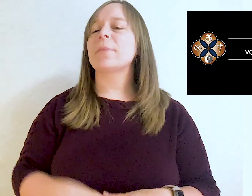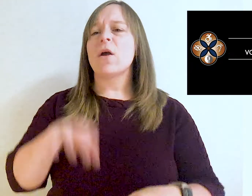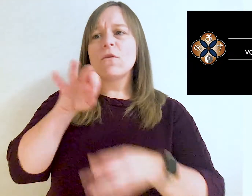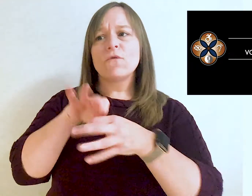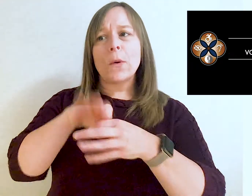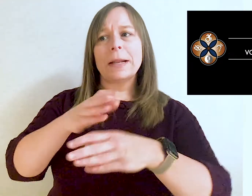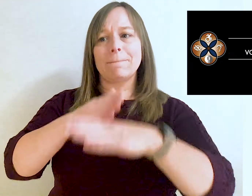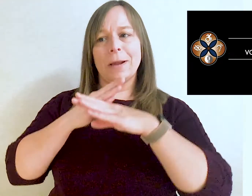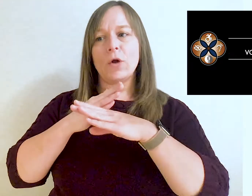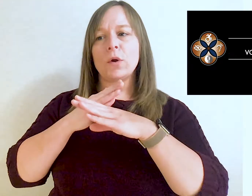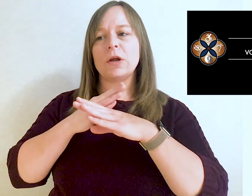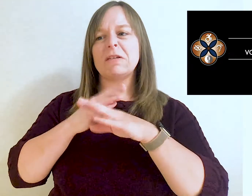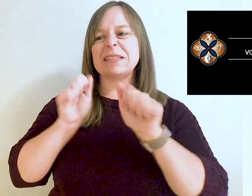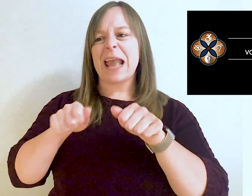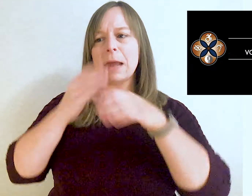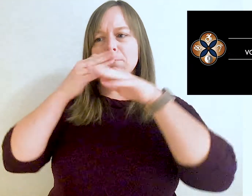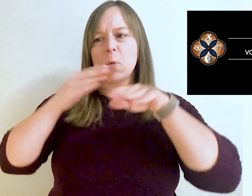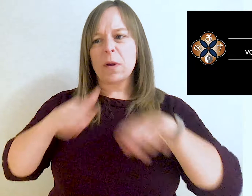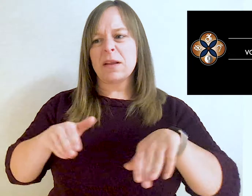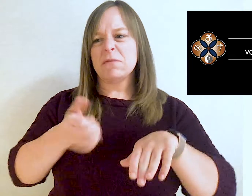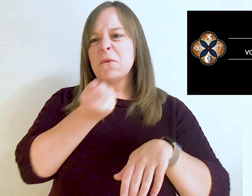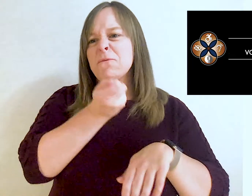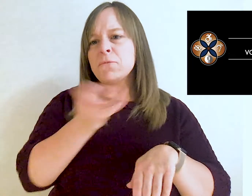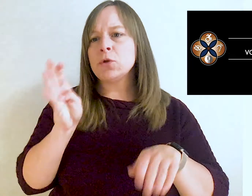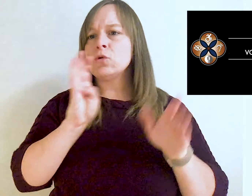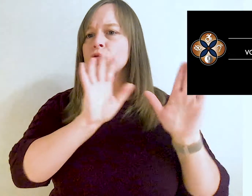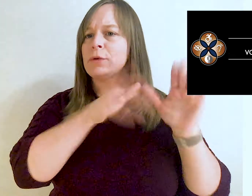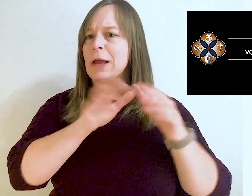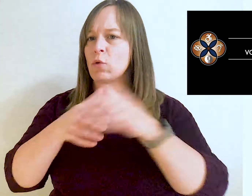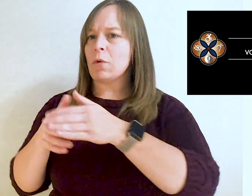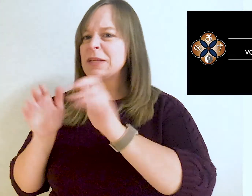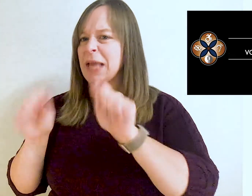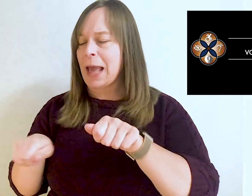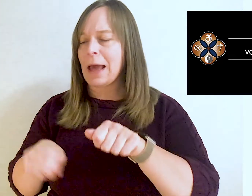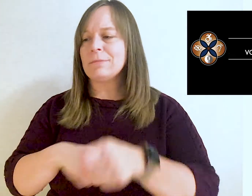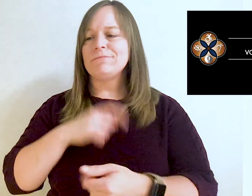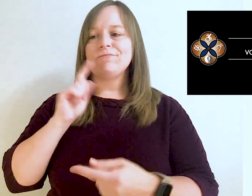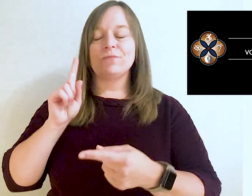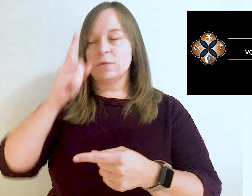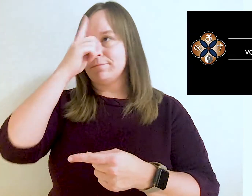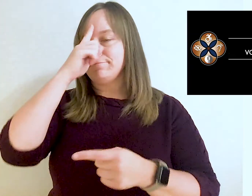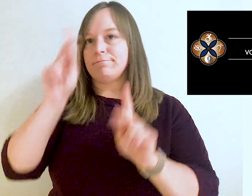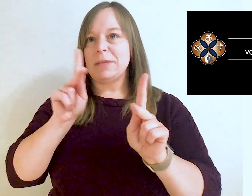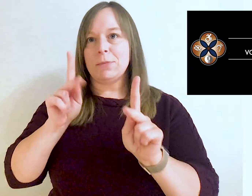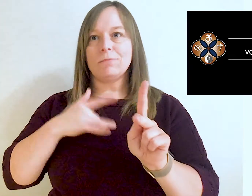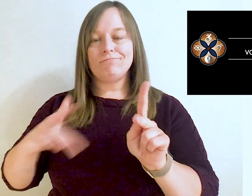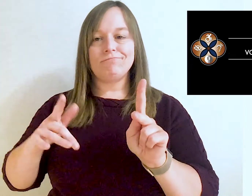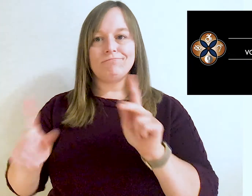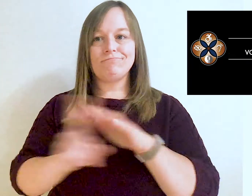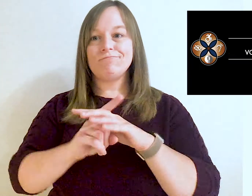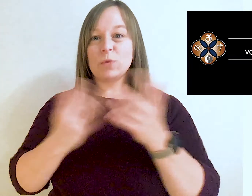voting barriers can be broken down into a few categories. One of the first ones that people think of is